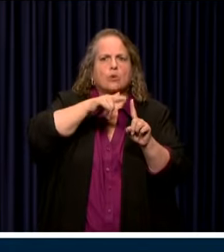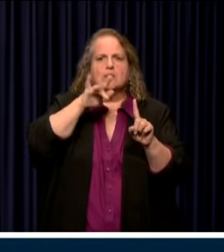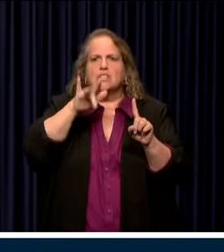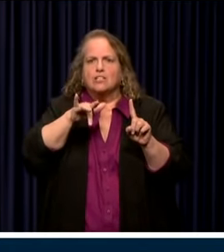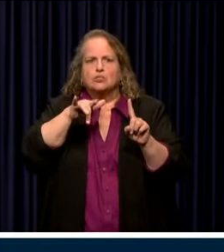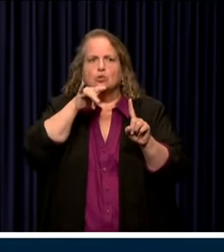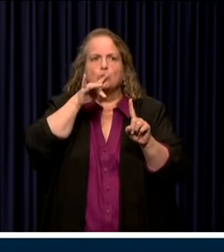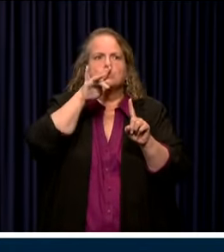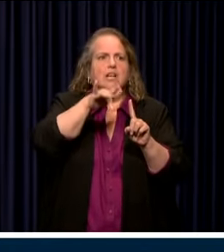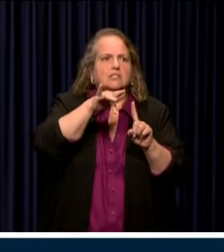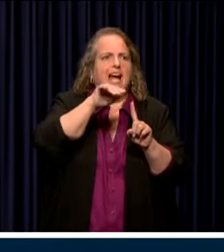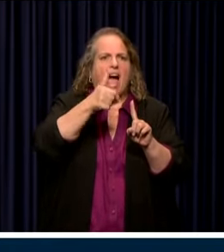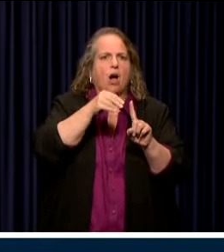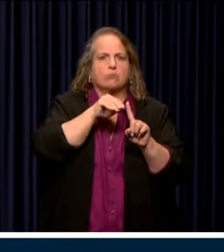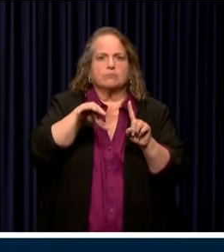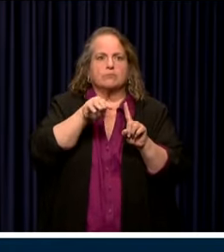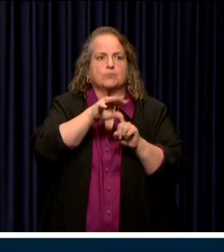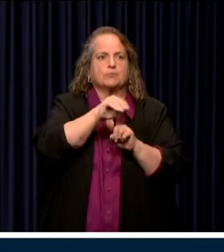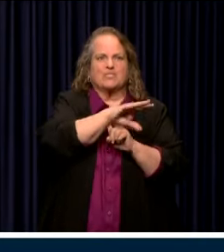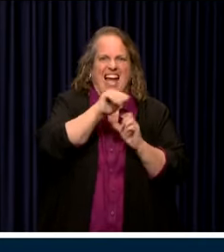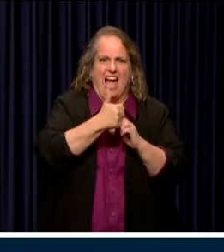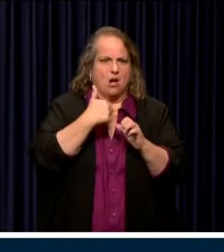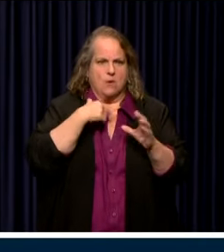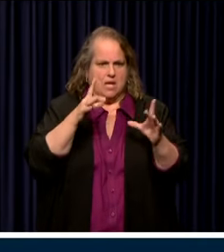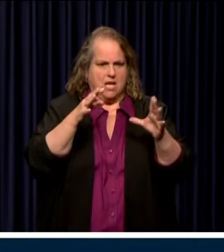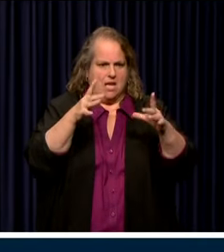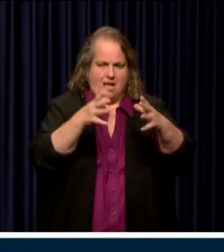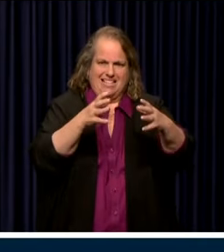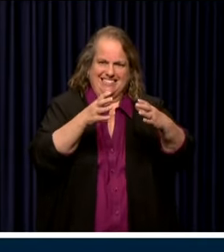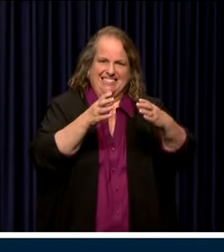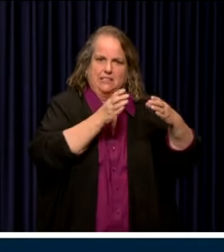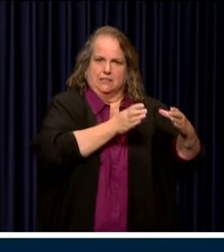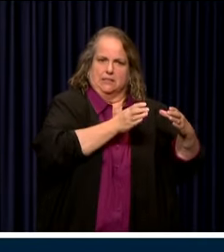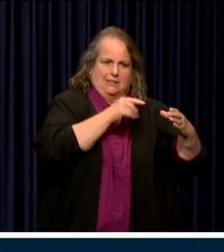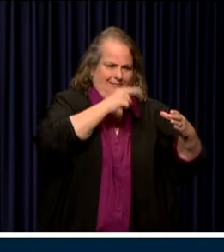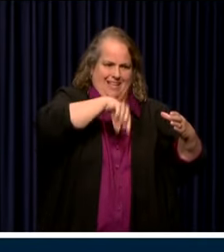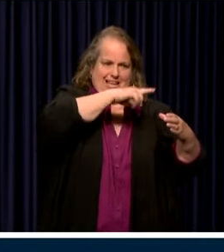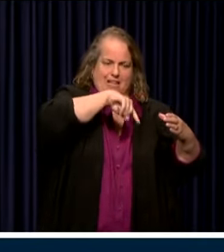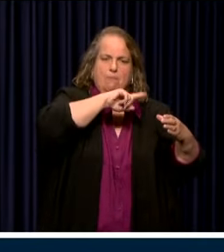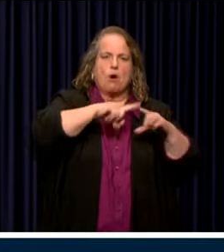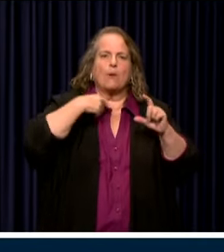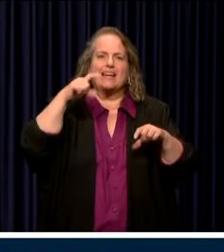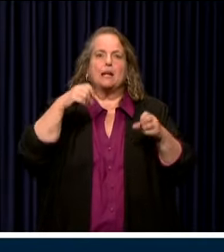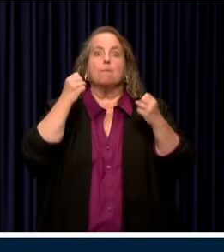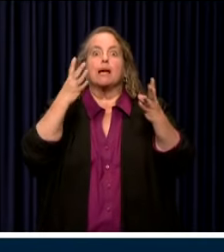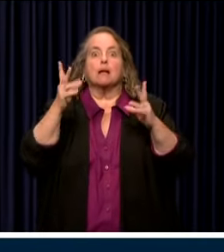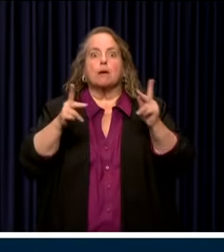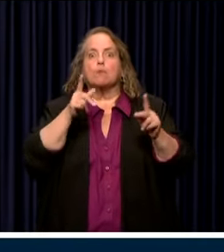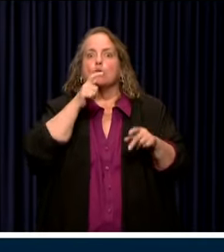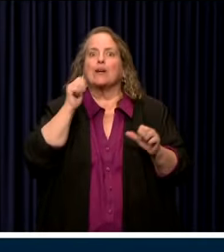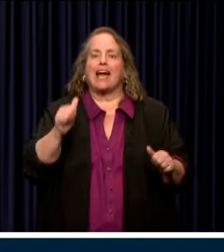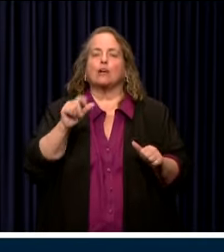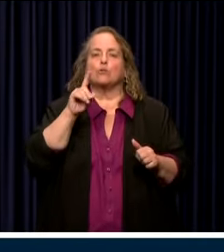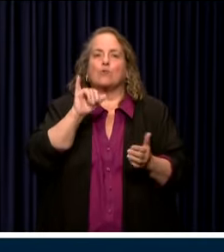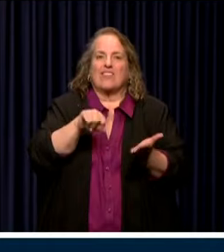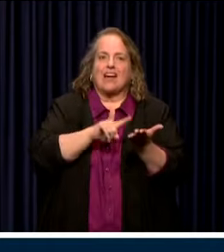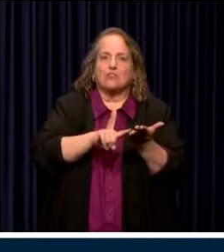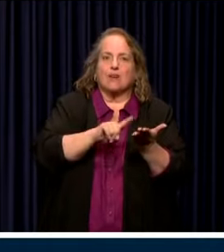WE HAVE BEEN PROVIDING.